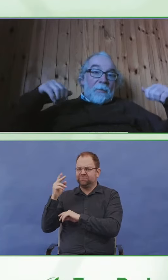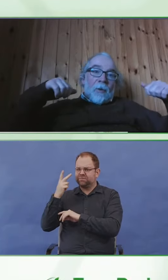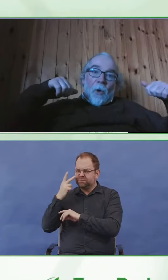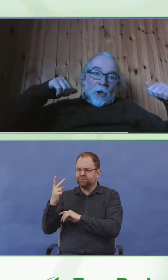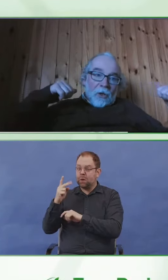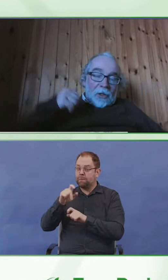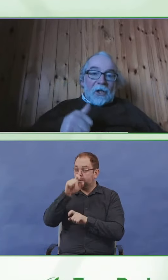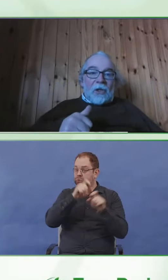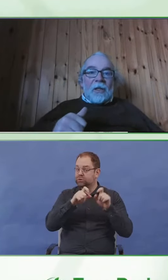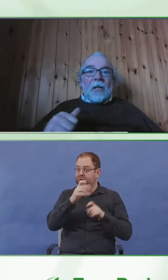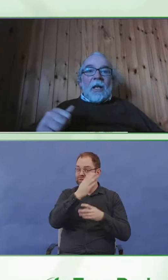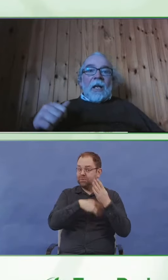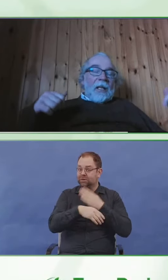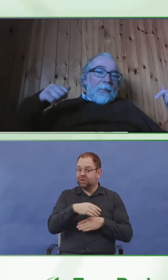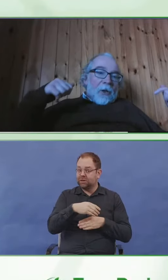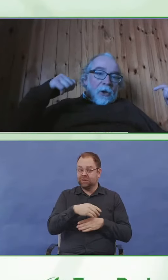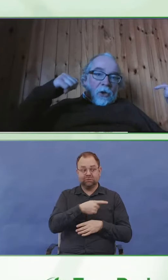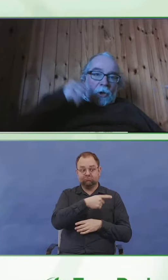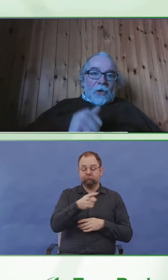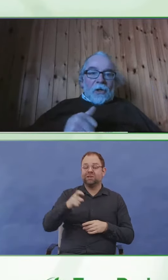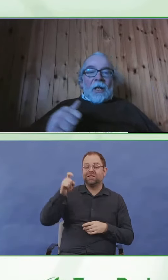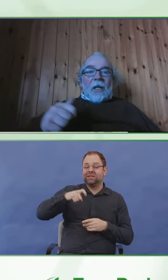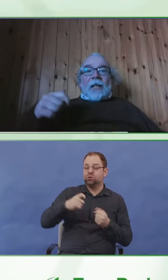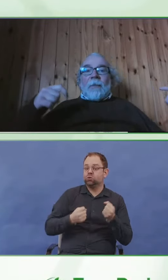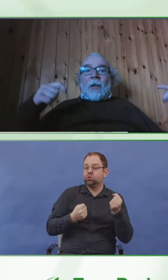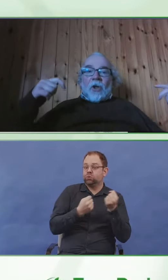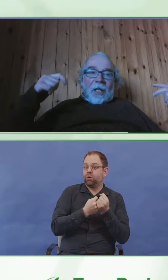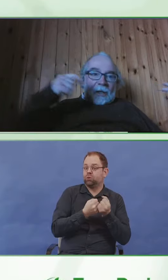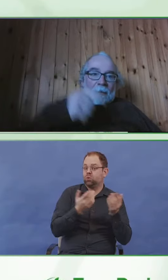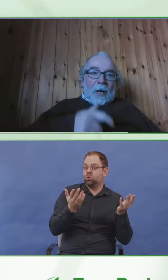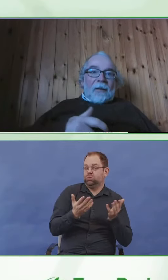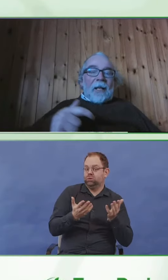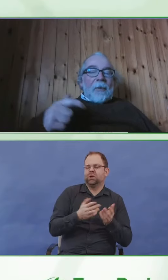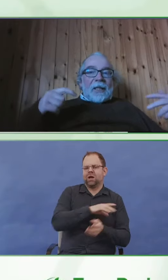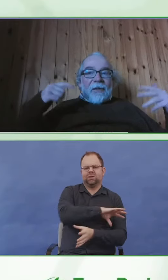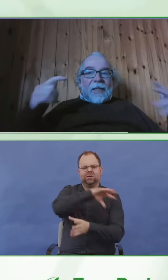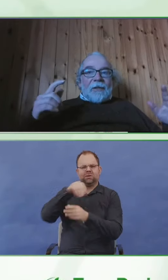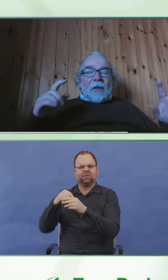It is about working conditions, about choice, about changing the paradigm, et cetera.